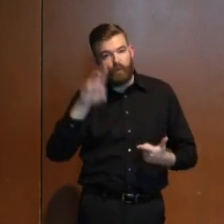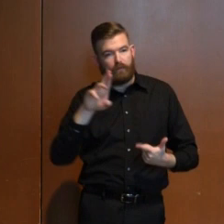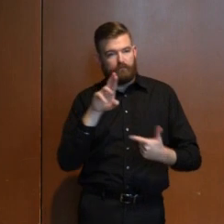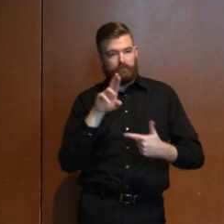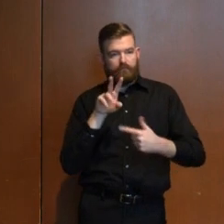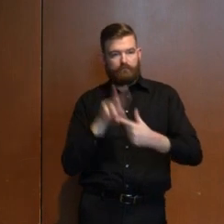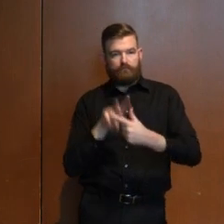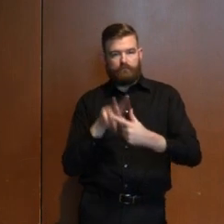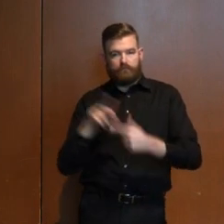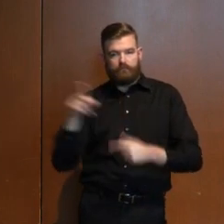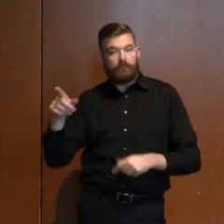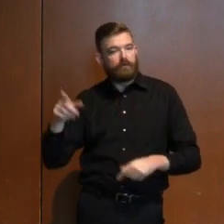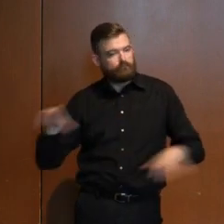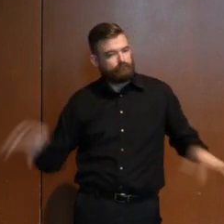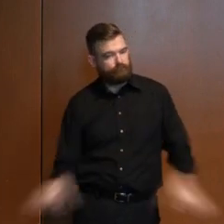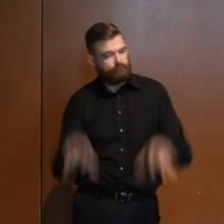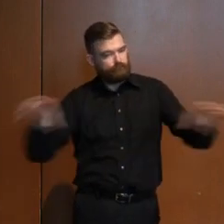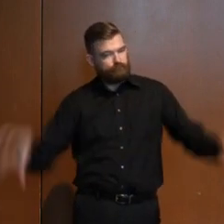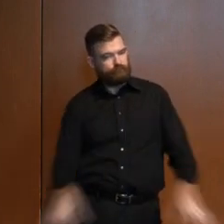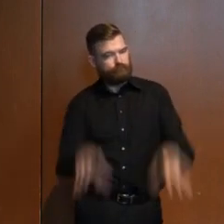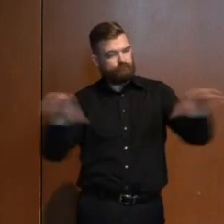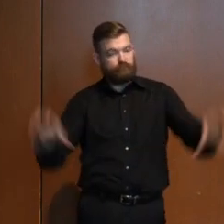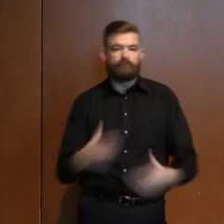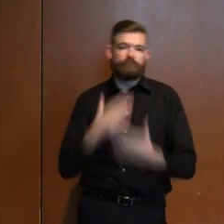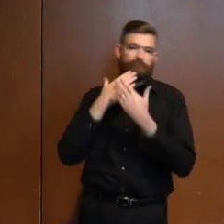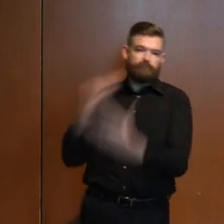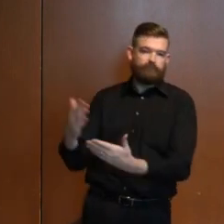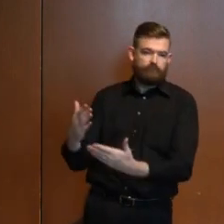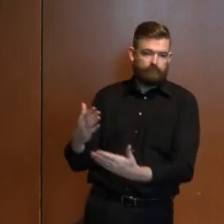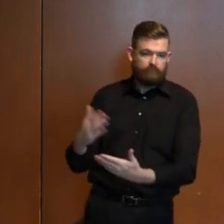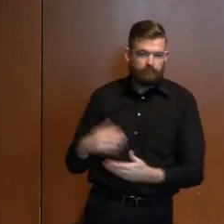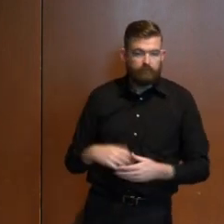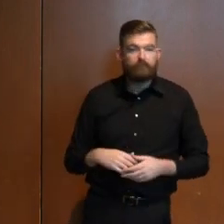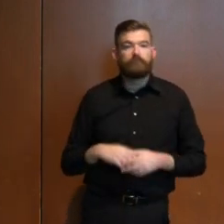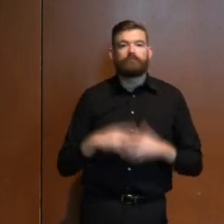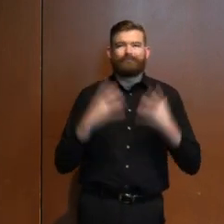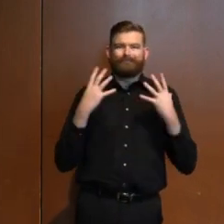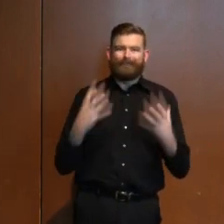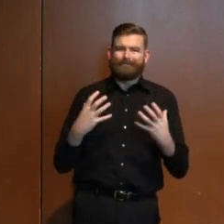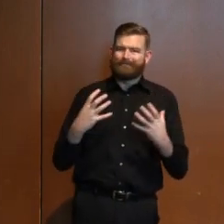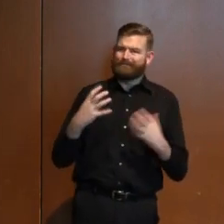AGAIN OUR CONGRESSIONAL DELEGATION IN WASHINGTON ESPECIALLY SENATORS MENENDEZ AND BOOKER FOR THEIR EFFORTS AS